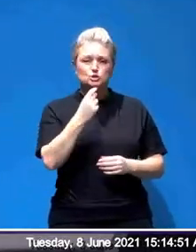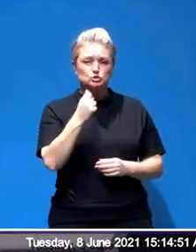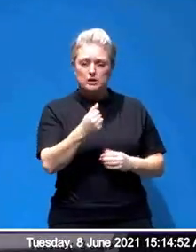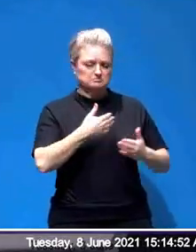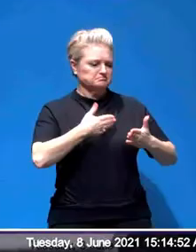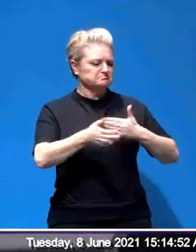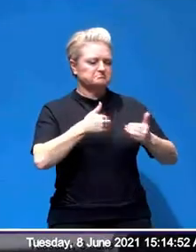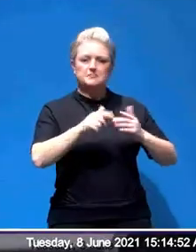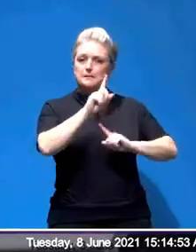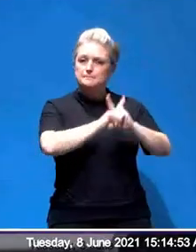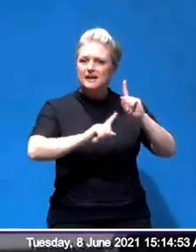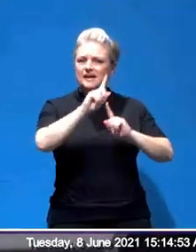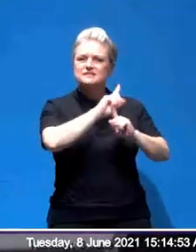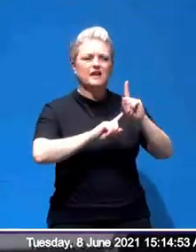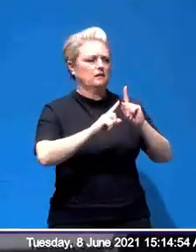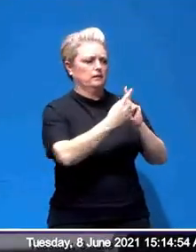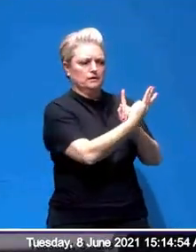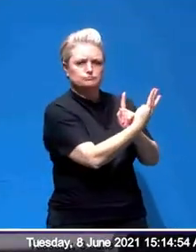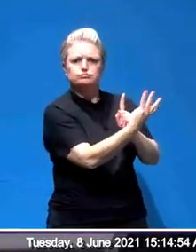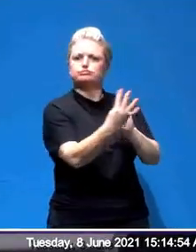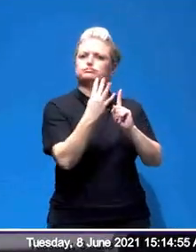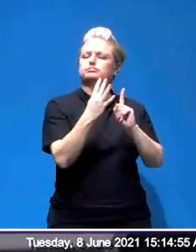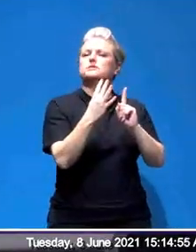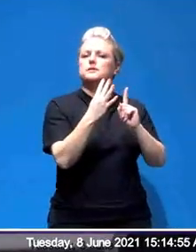time, obviously as has been explained, there was a different structure in